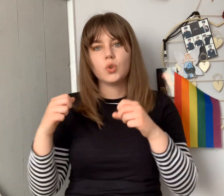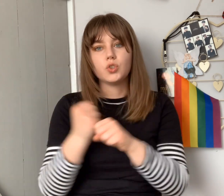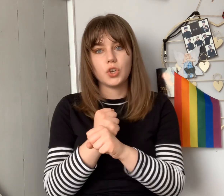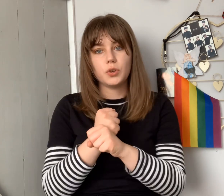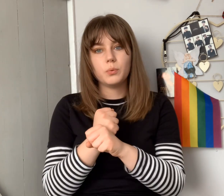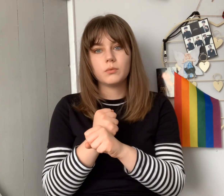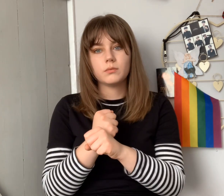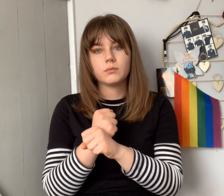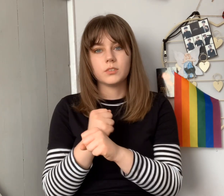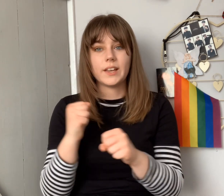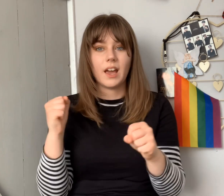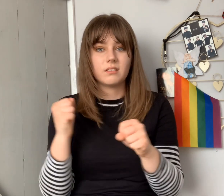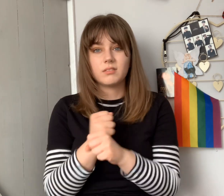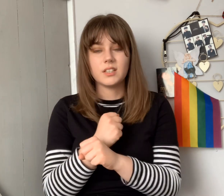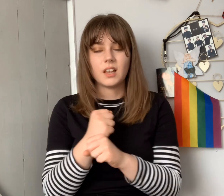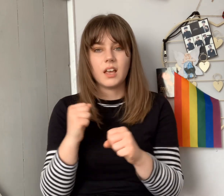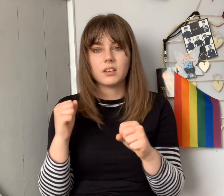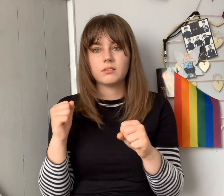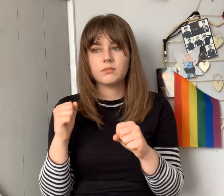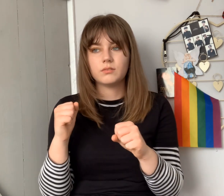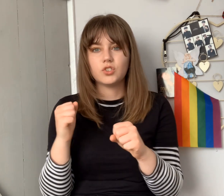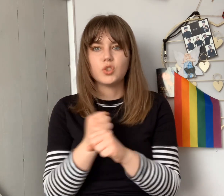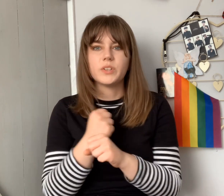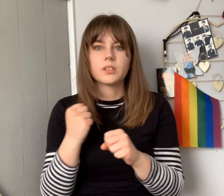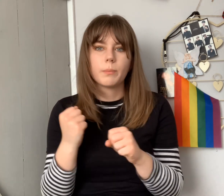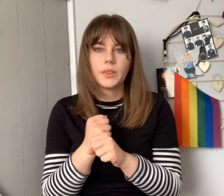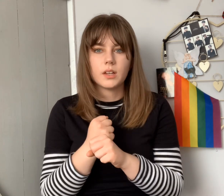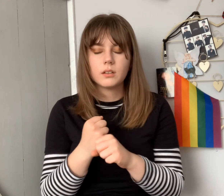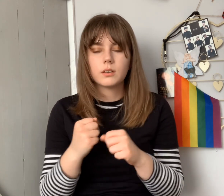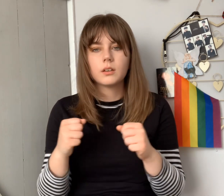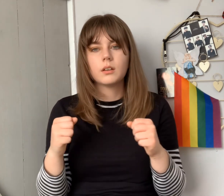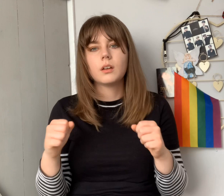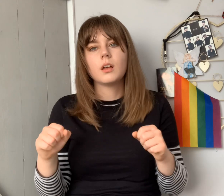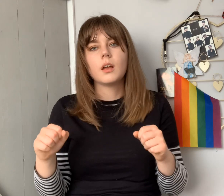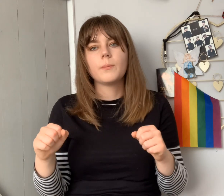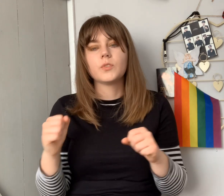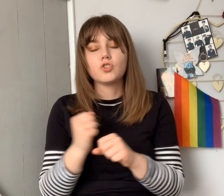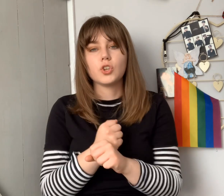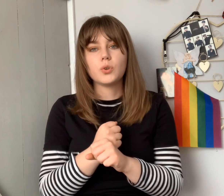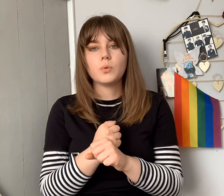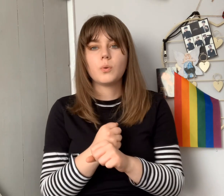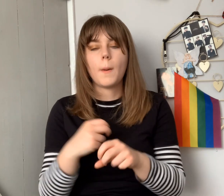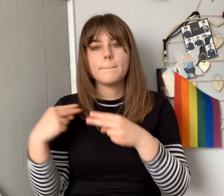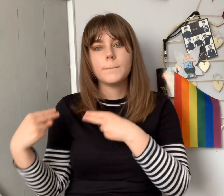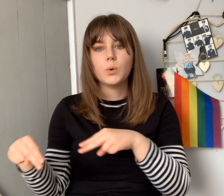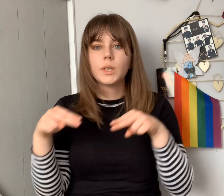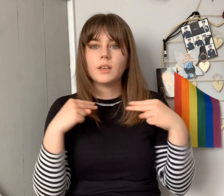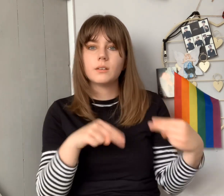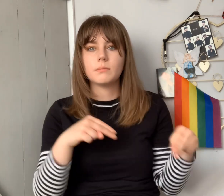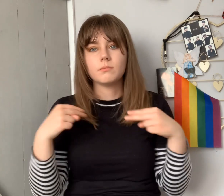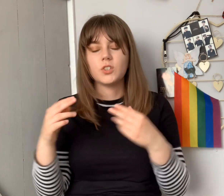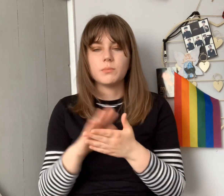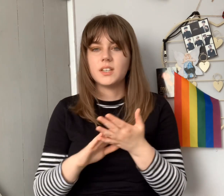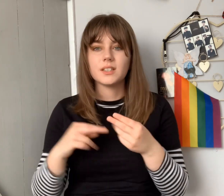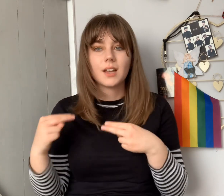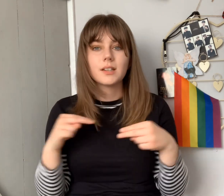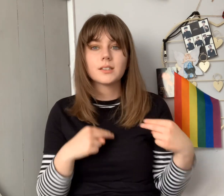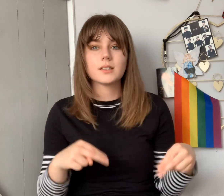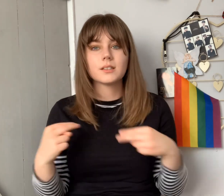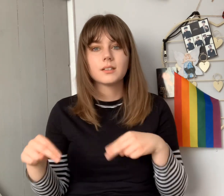"Do" again it's like doing something "Do boogie" which means dance